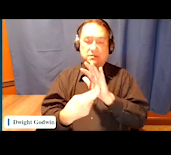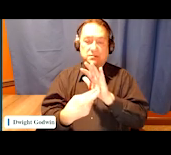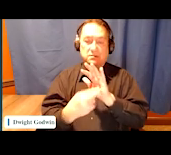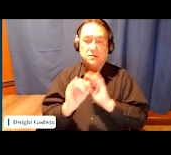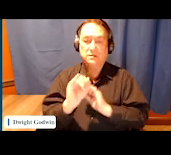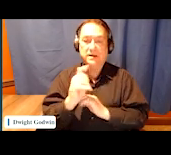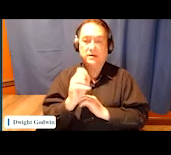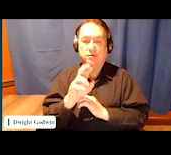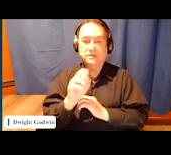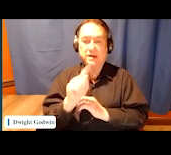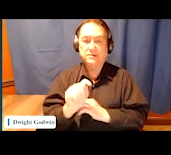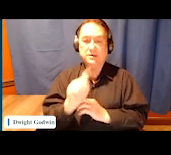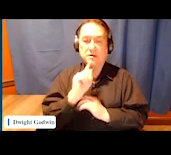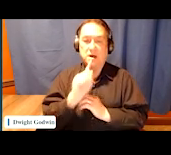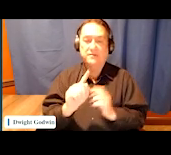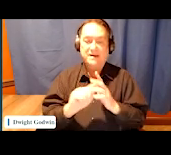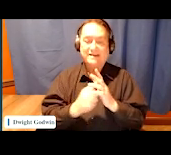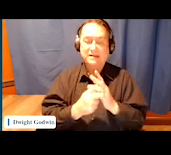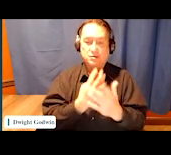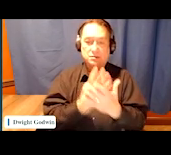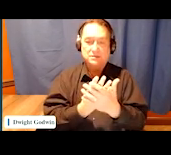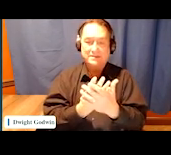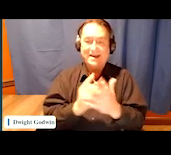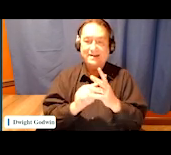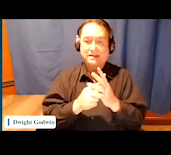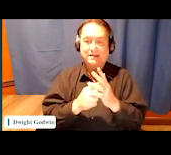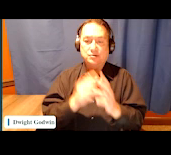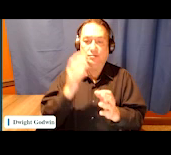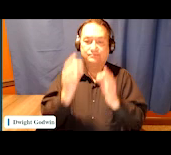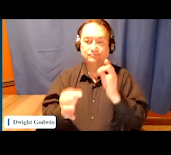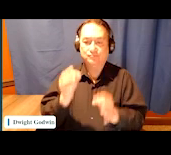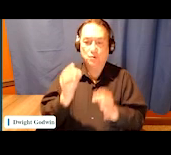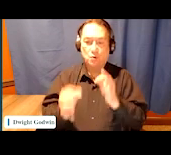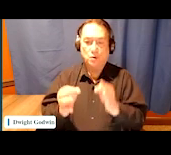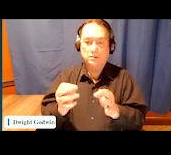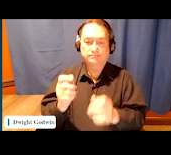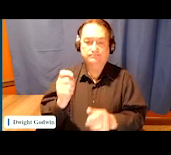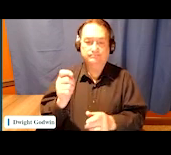of initial detention and initial court hearings. Some roles that behavioral health peer support providers